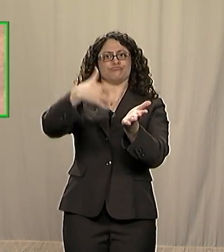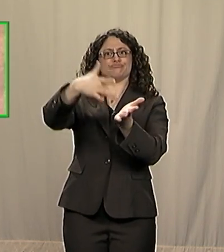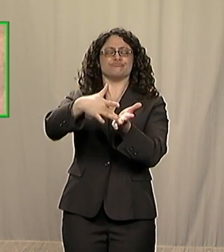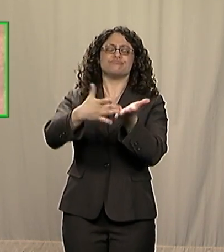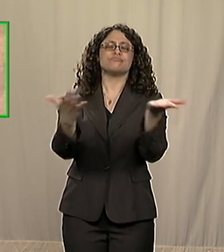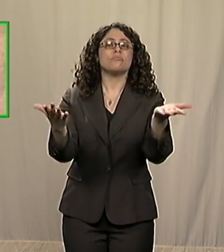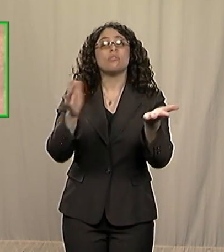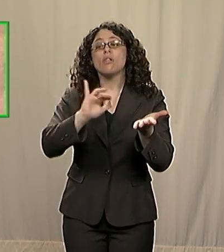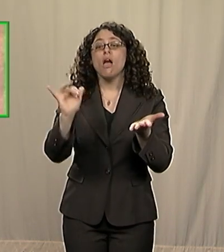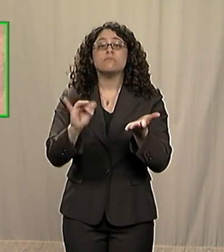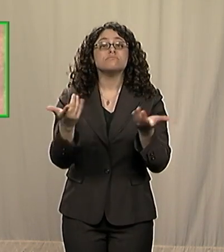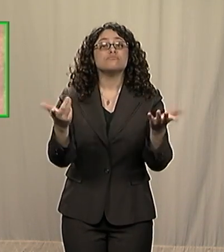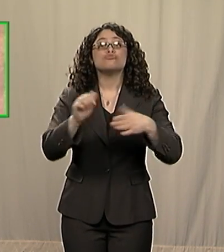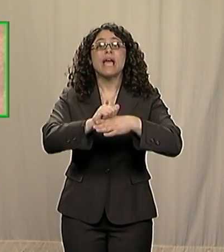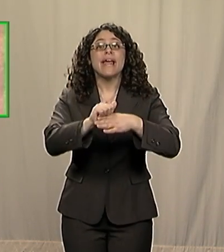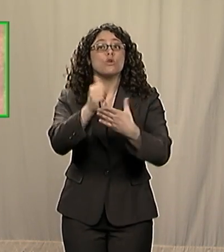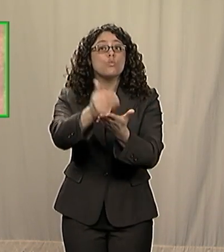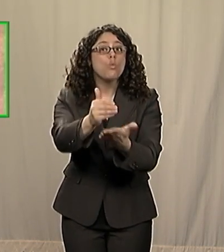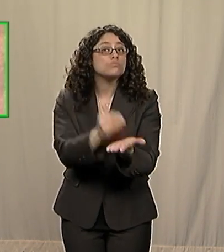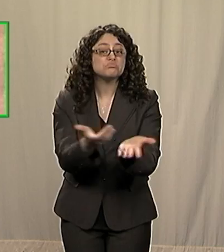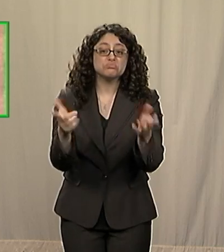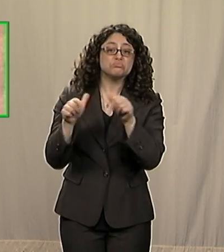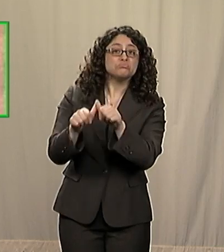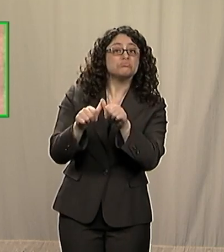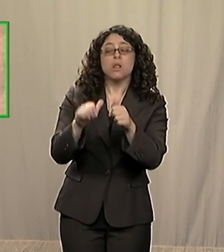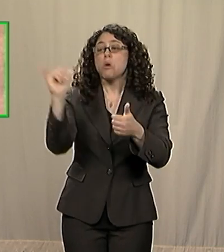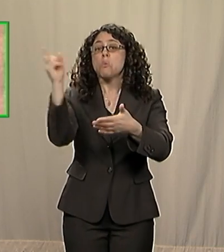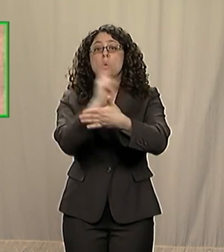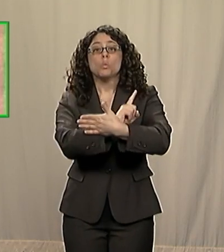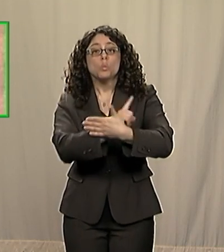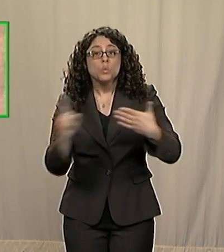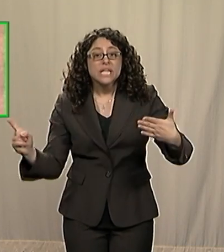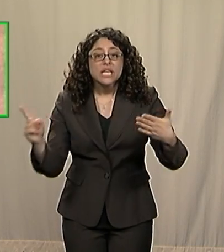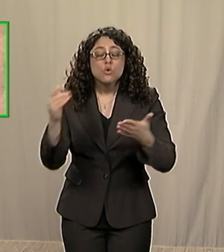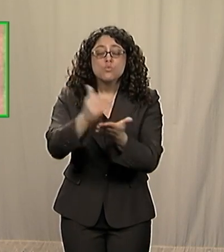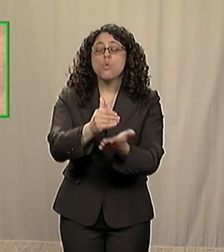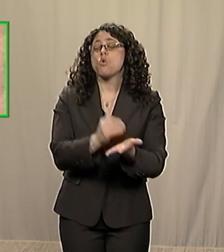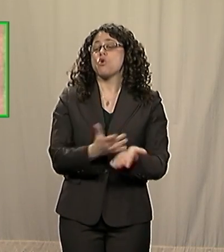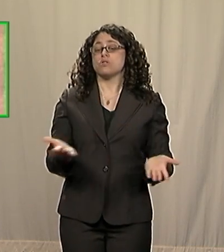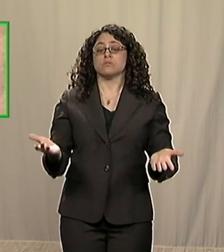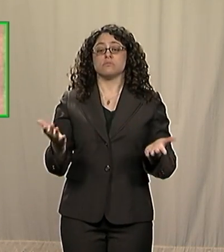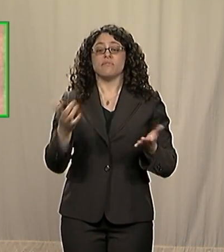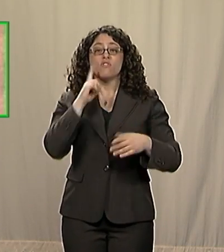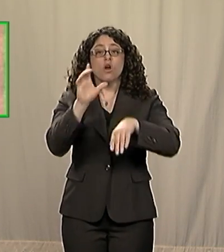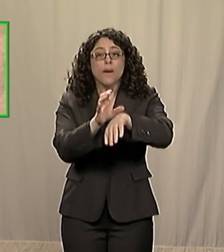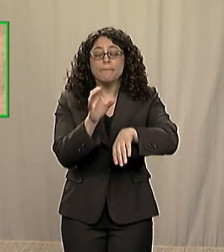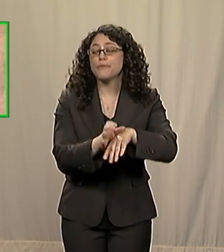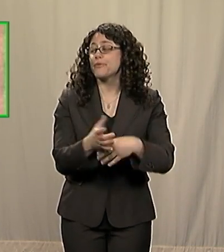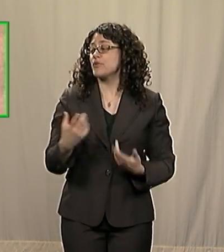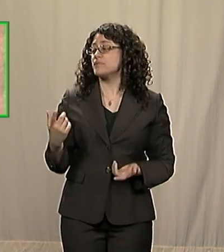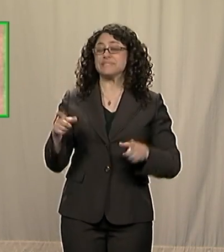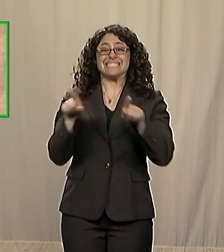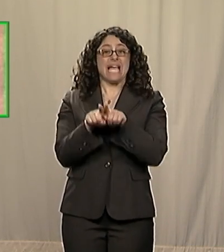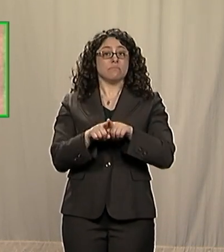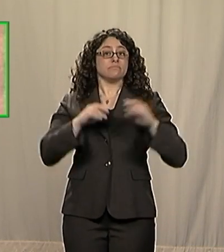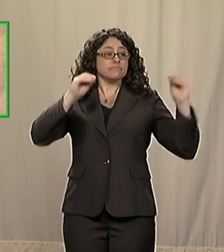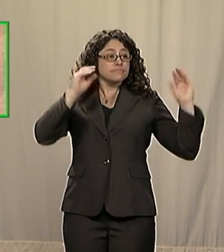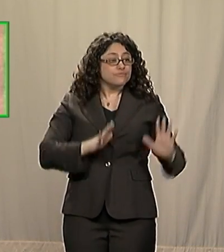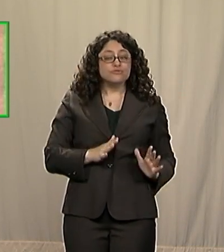One week computer training with the same teacher, same trainees over the course of the week. Because familiarity, it's very difficult if we're familiar